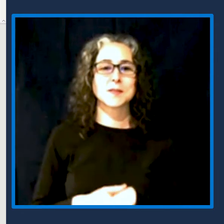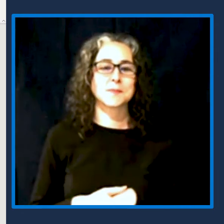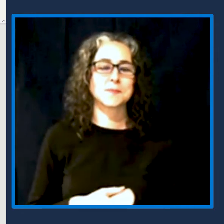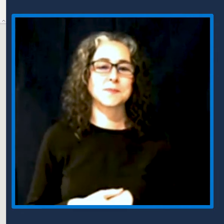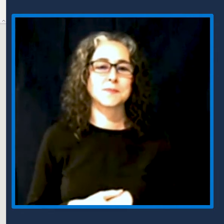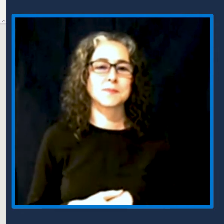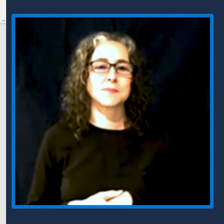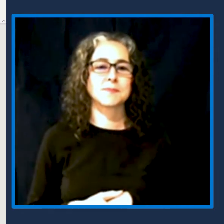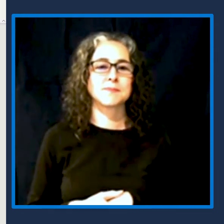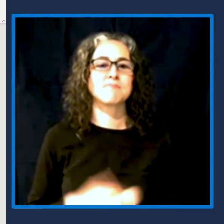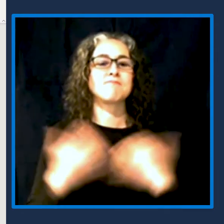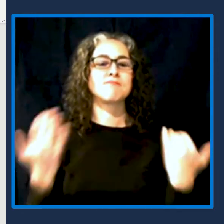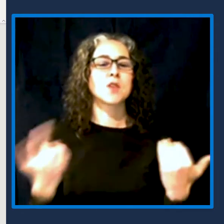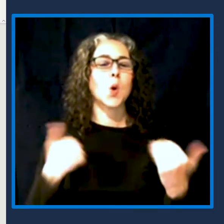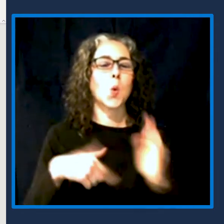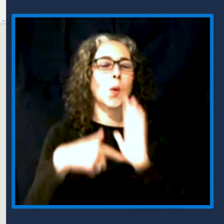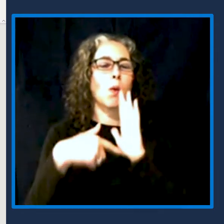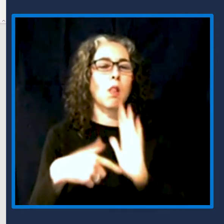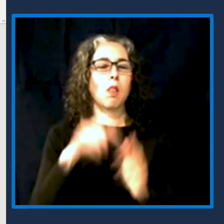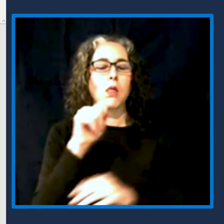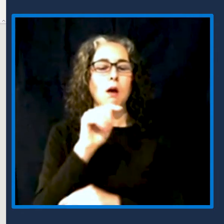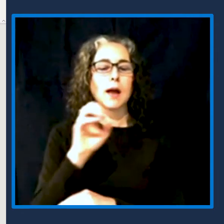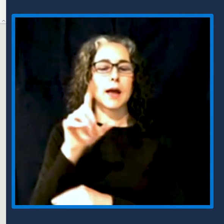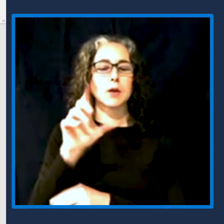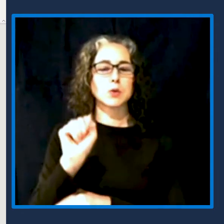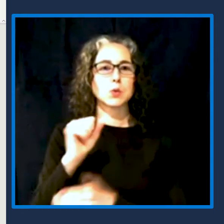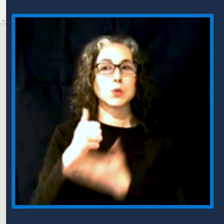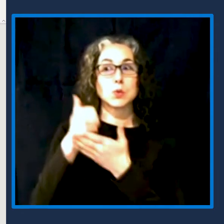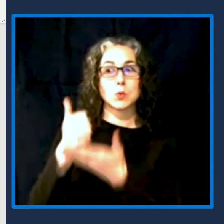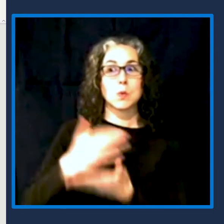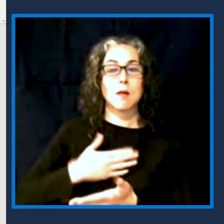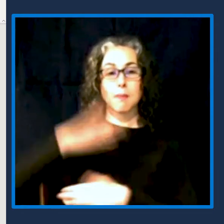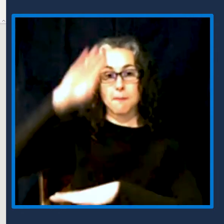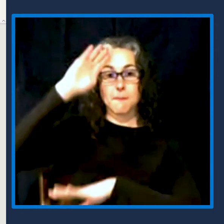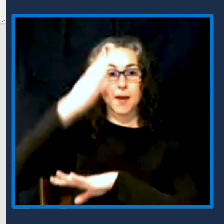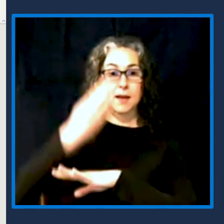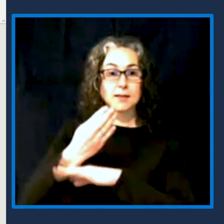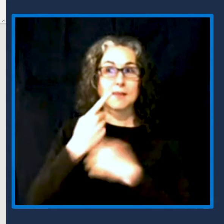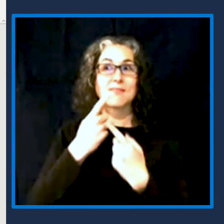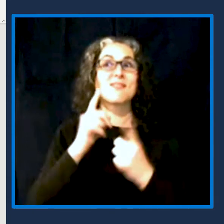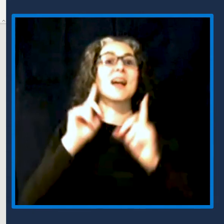so let's take a look at the tools that were utilized to help my son more effectively be able